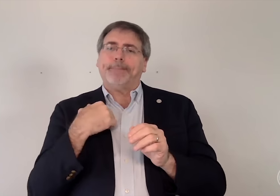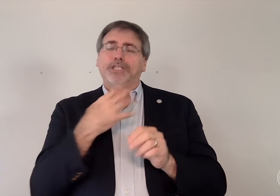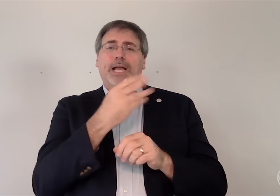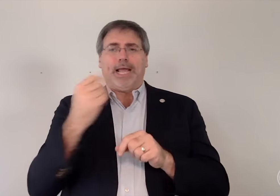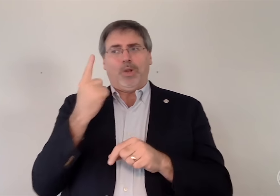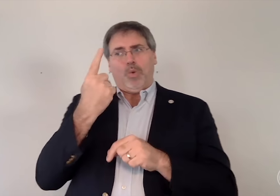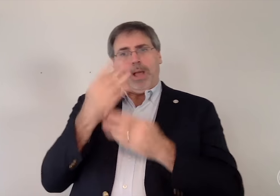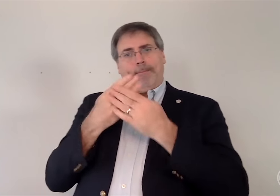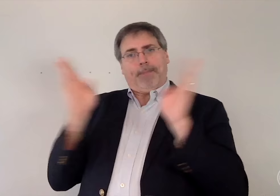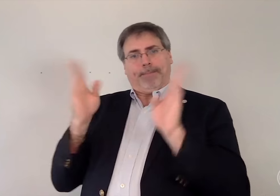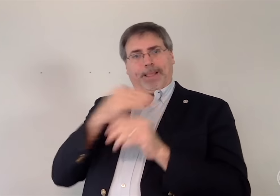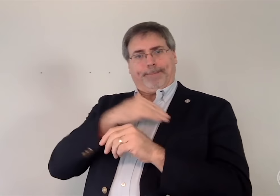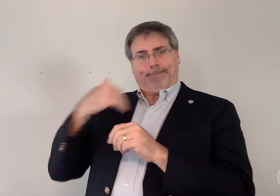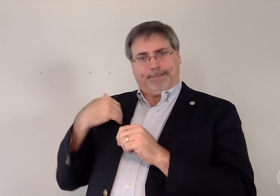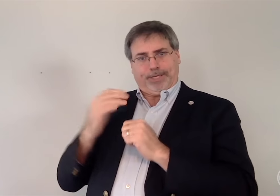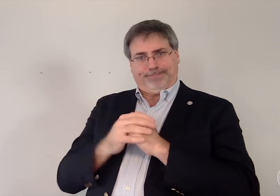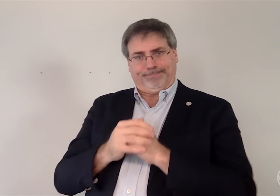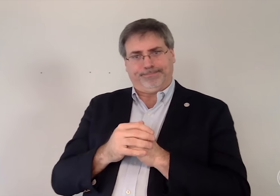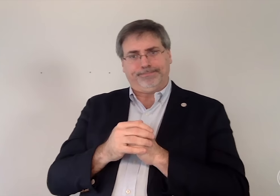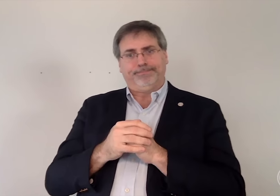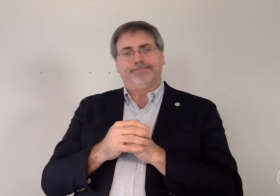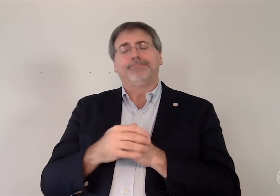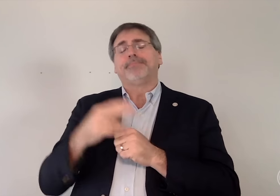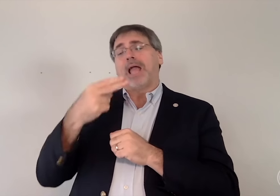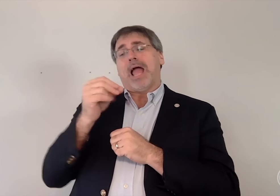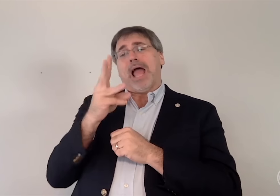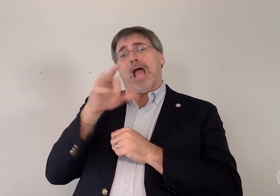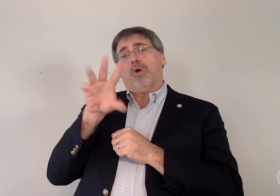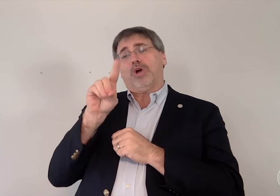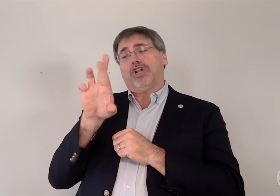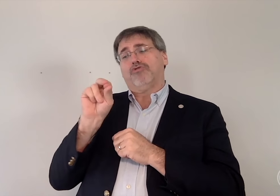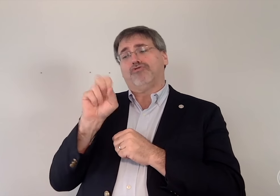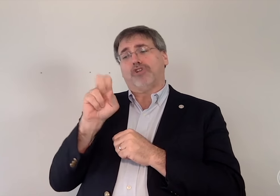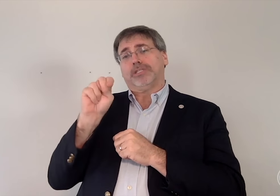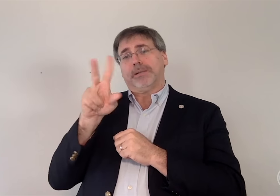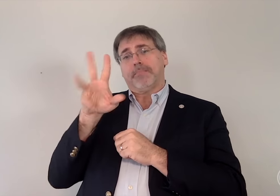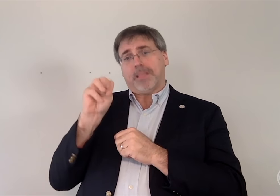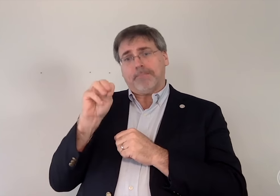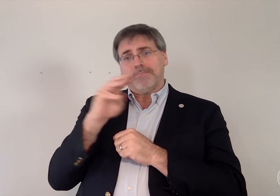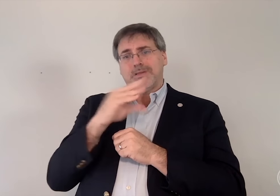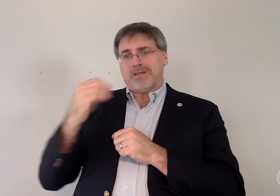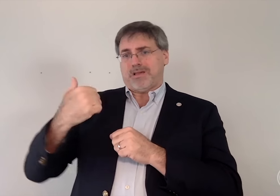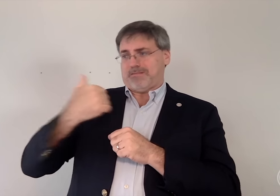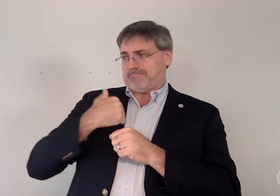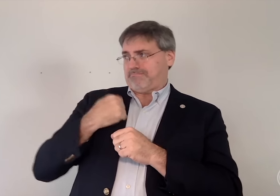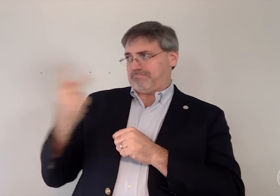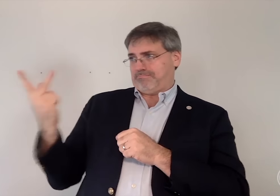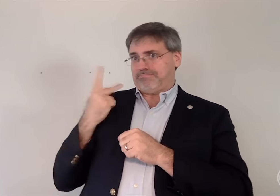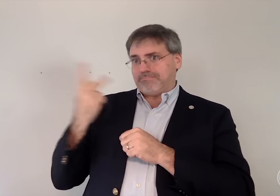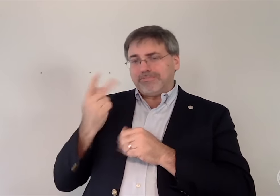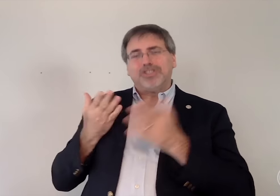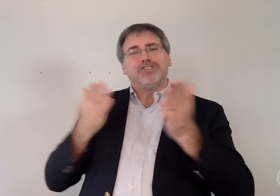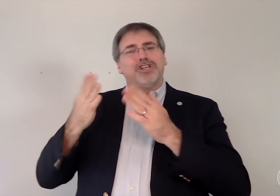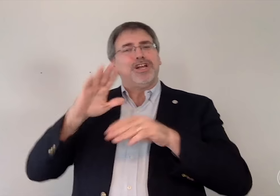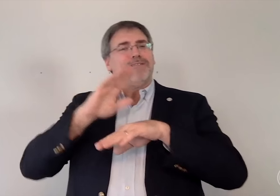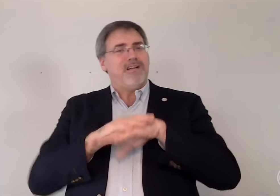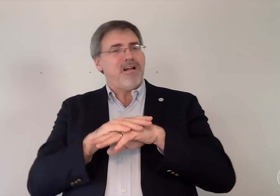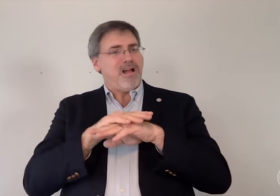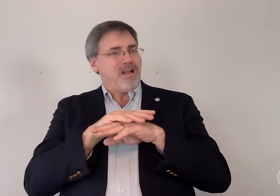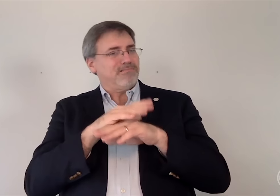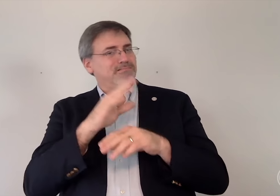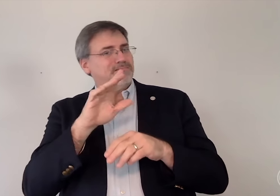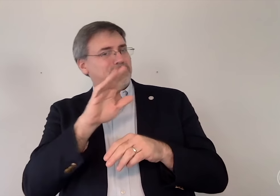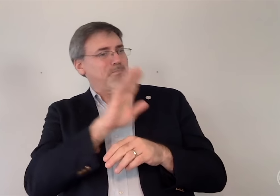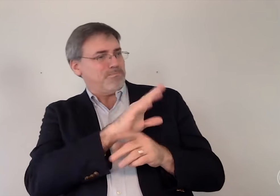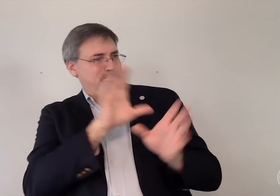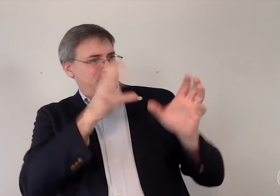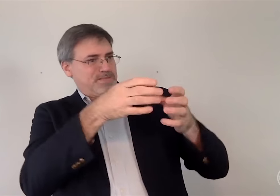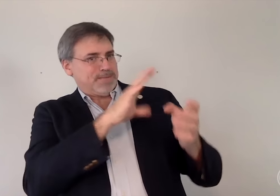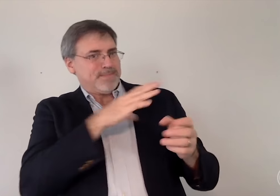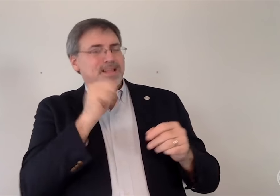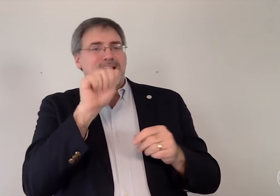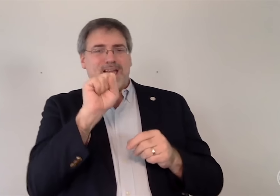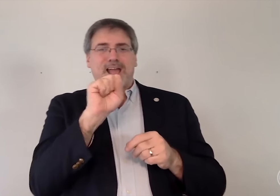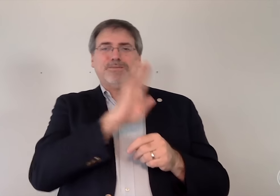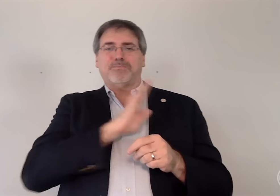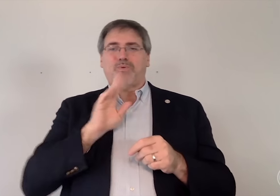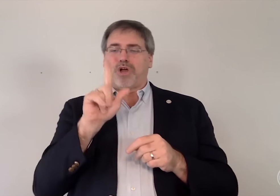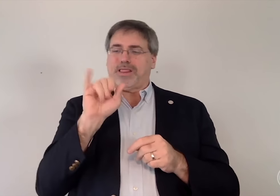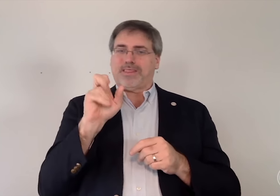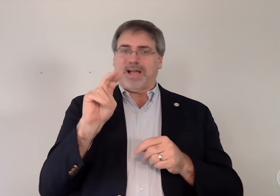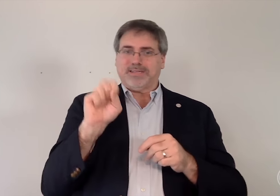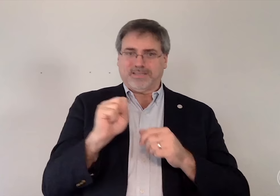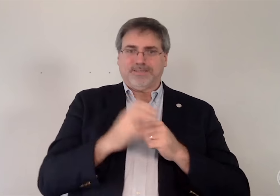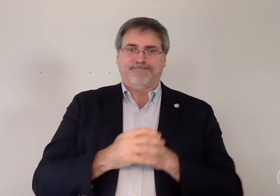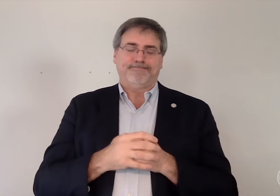one public member; Howard Rosenblum and I served as liaisons.